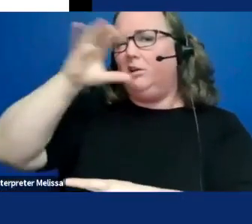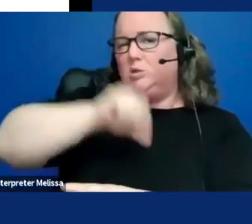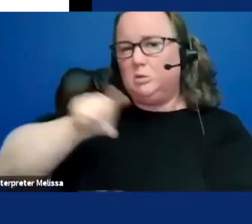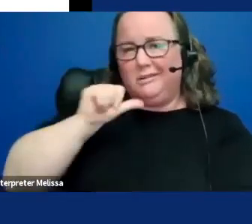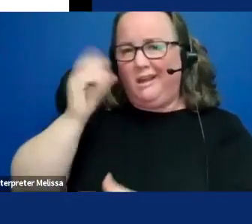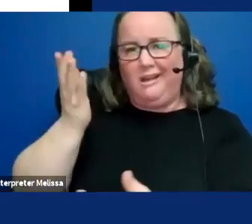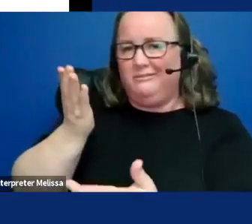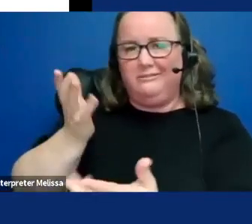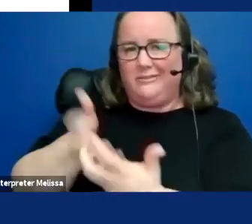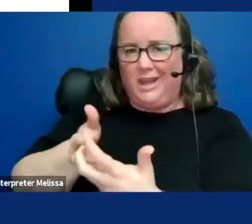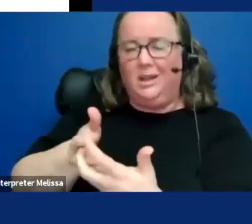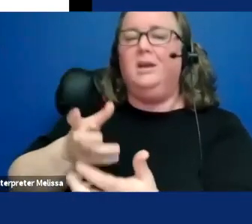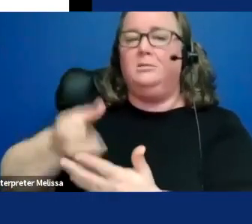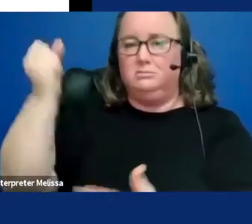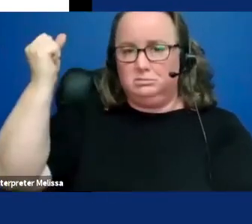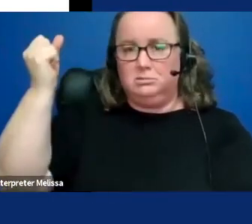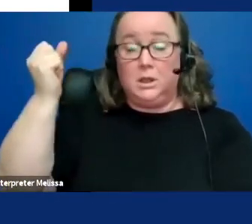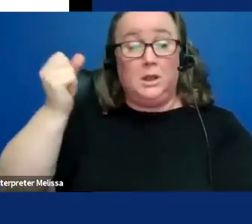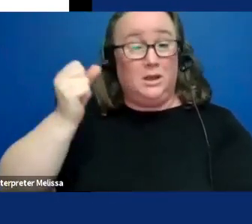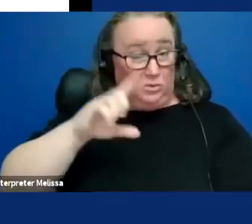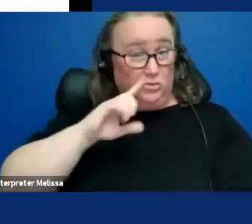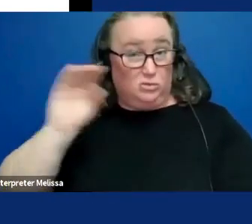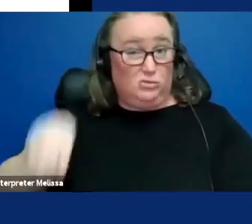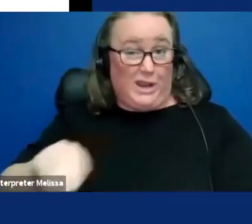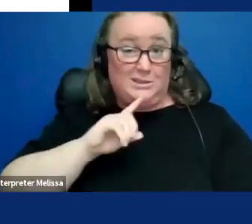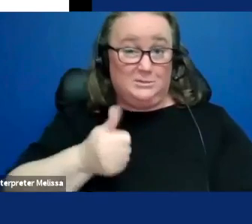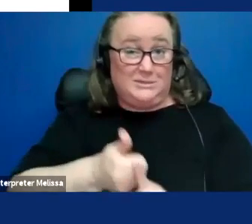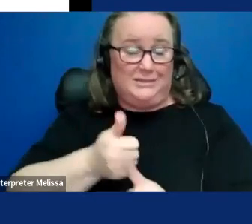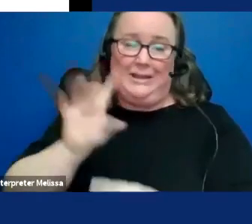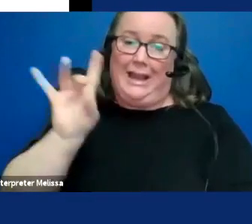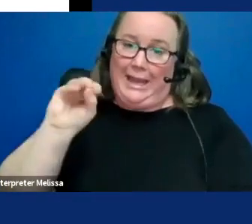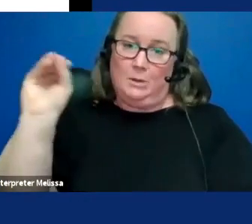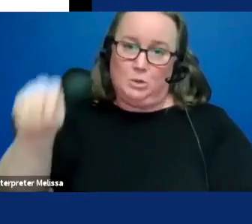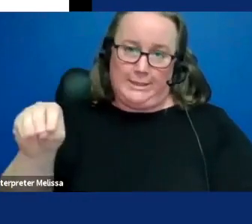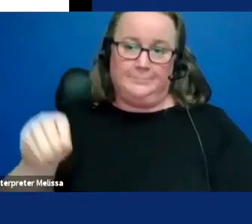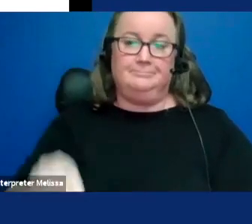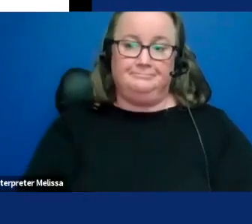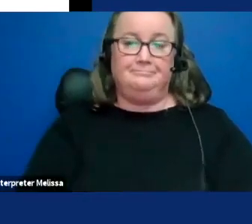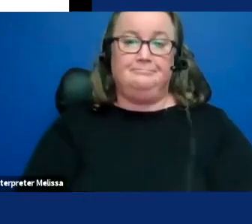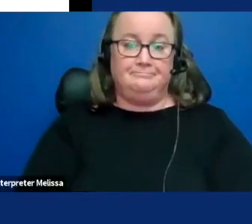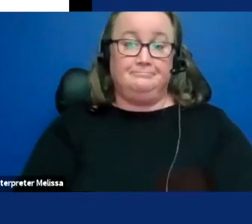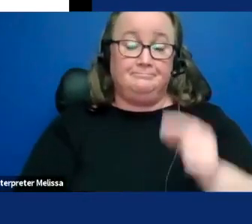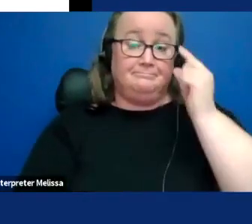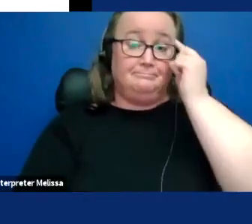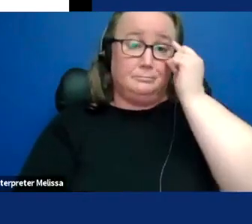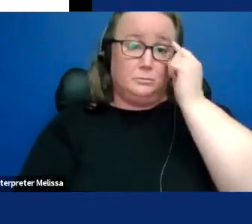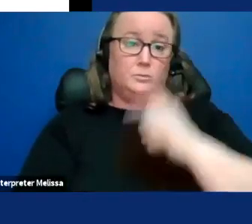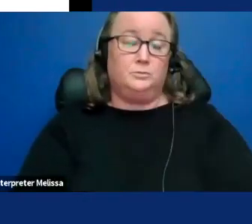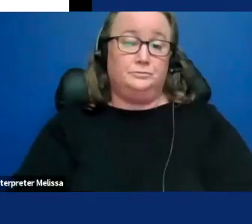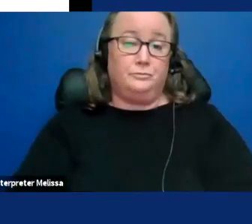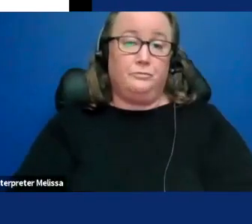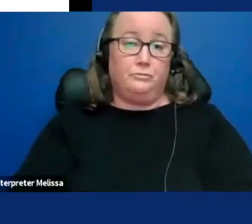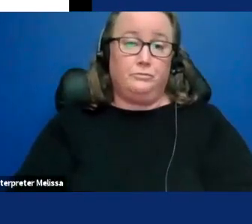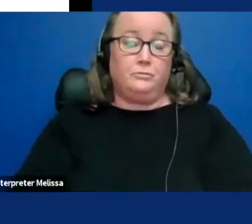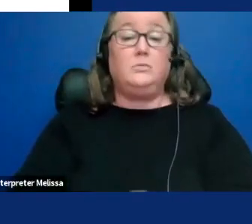and the removal rates are as high as 80%. Now, we also have more recent high quality